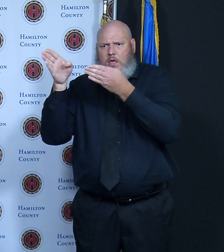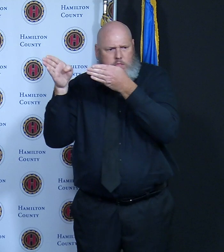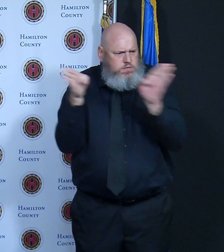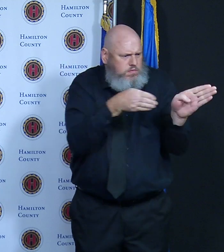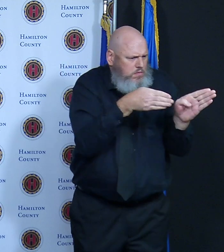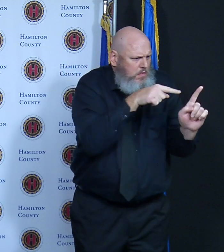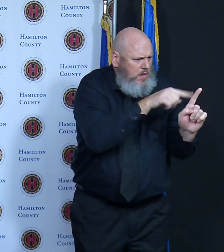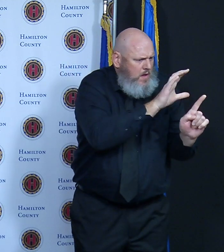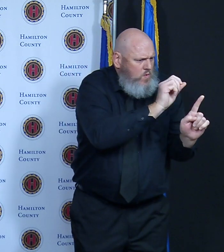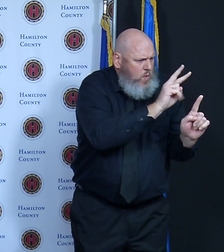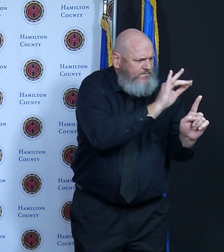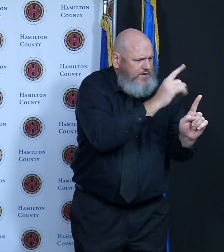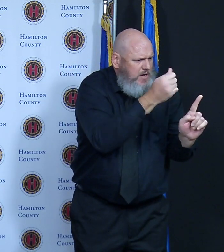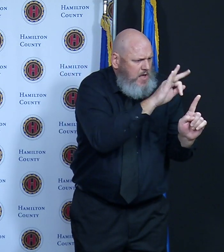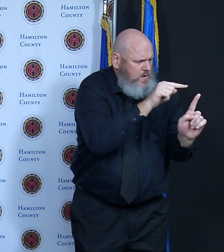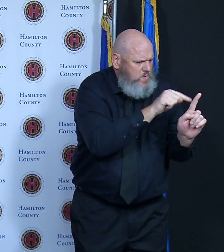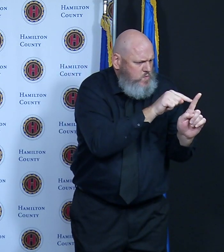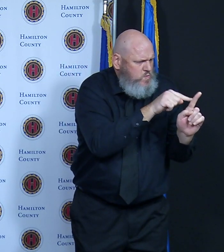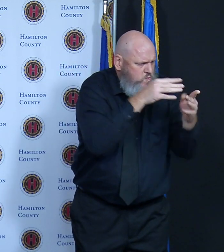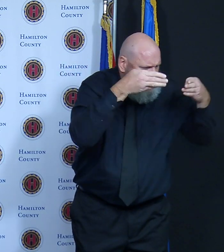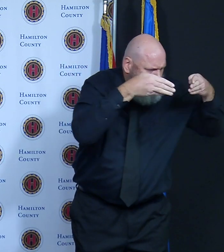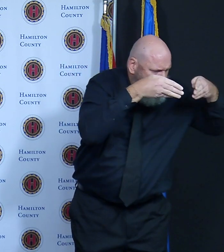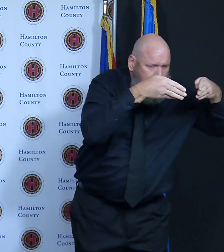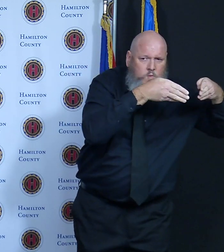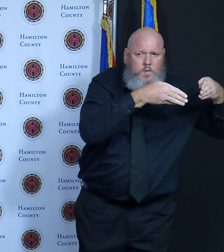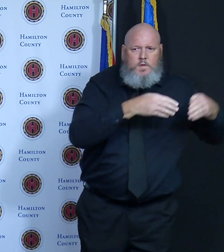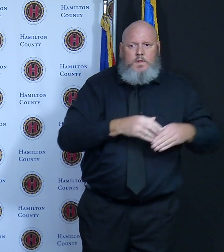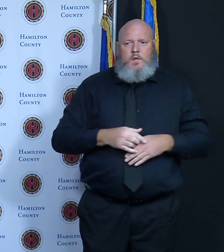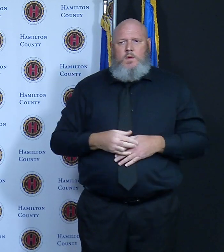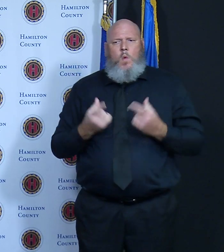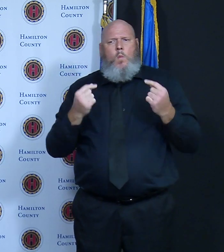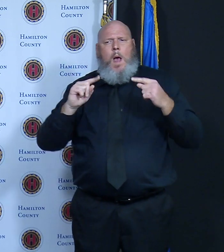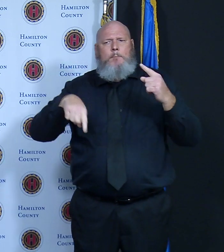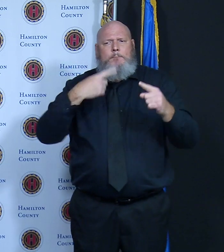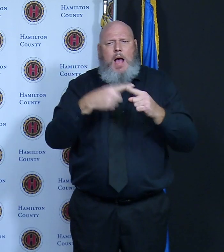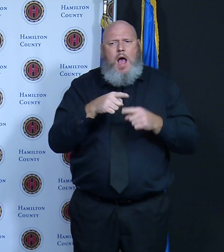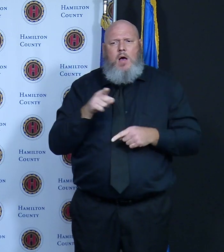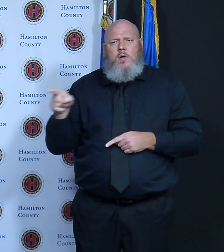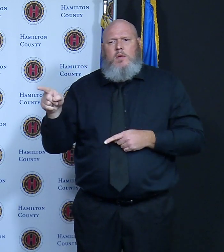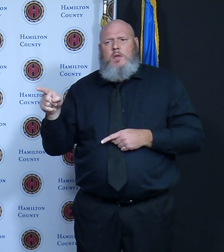the Covid-19 response and recovery that our complete comprehensive emergency